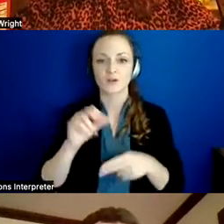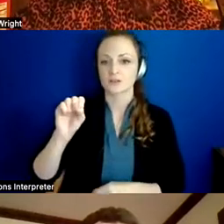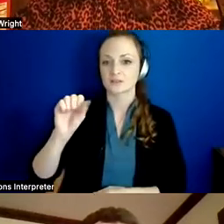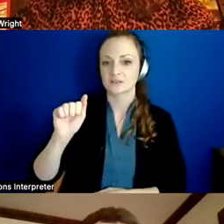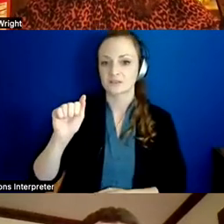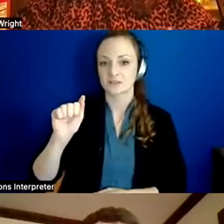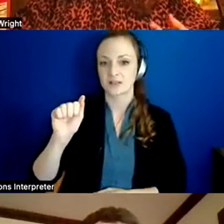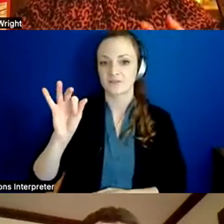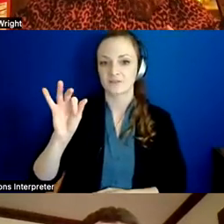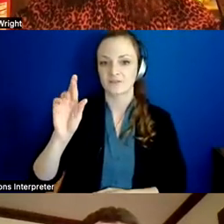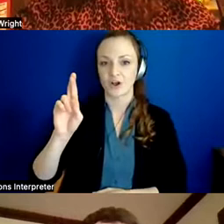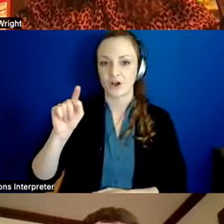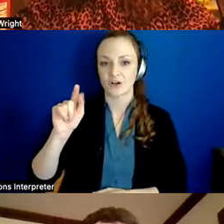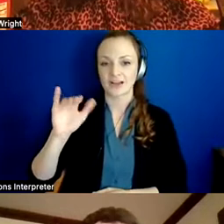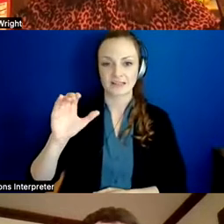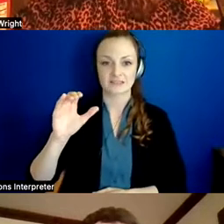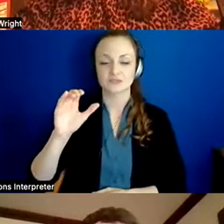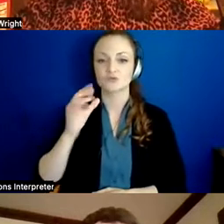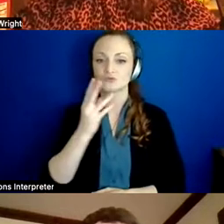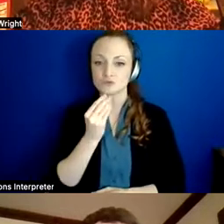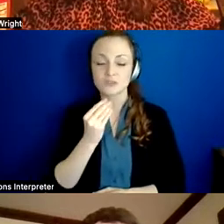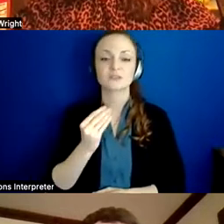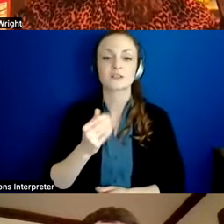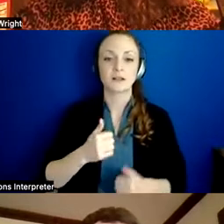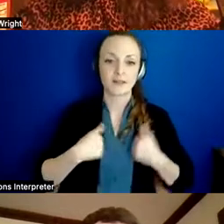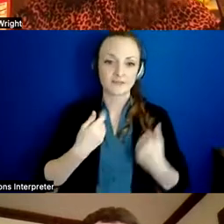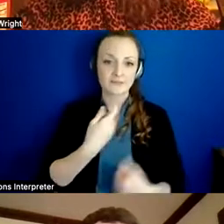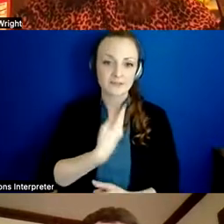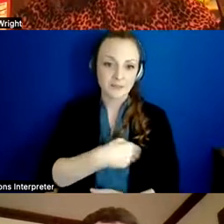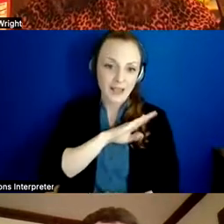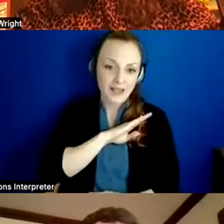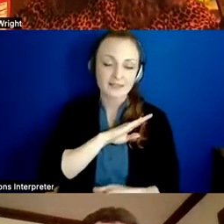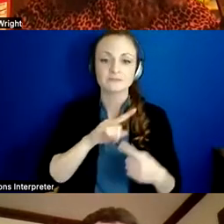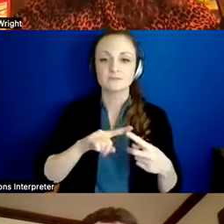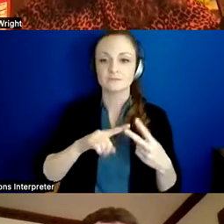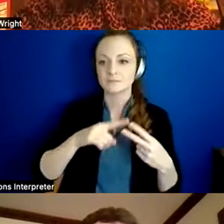Jews who are in Spain, Portugal, Greece, Italy, Turkey.